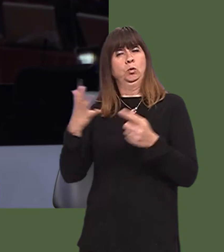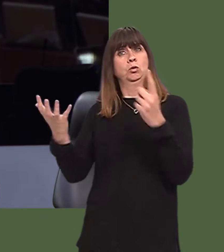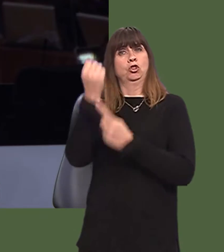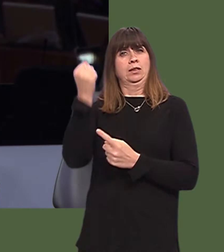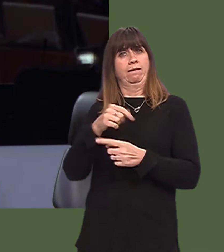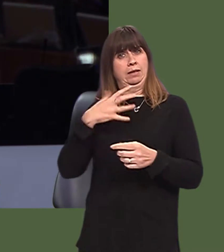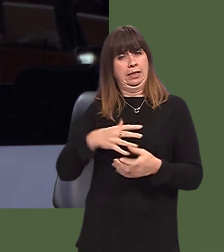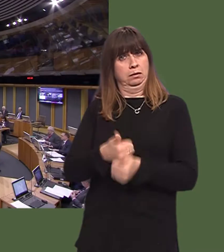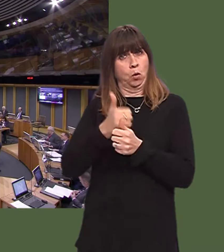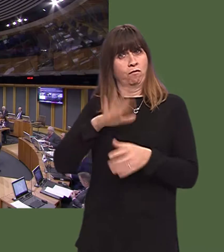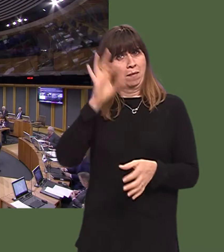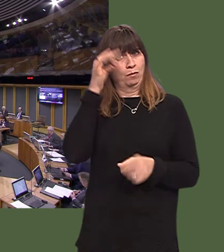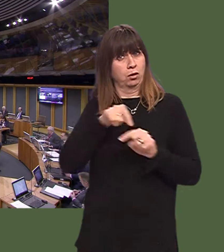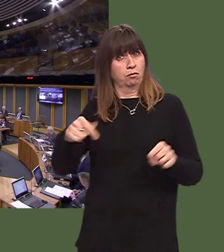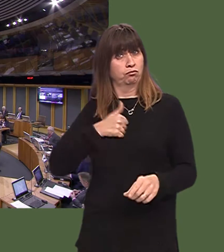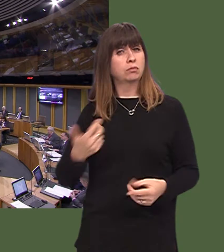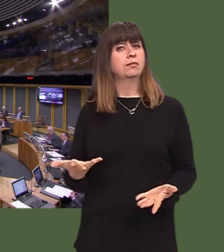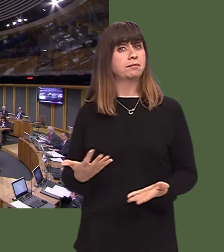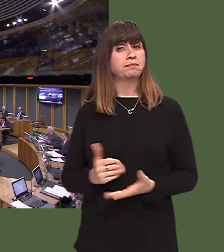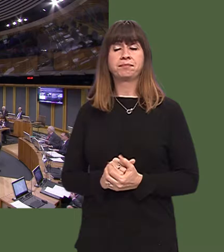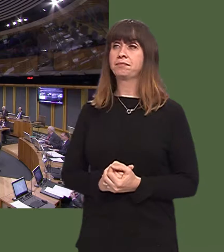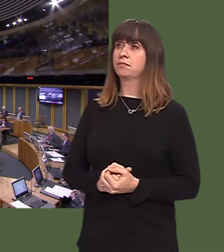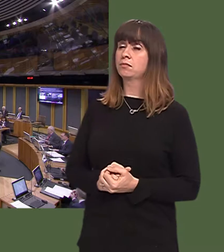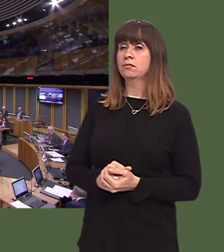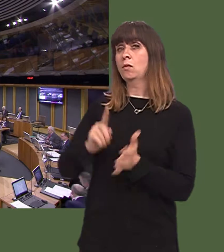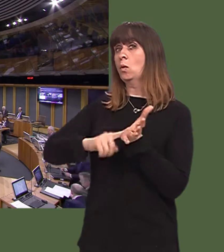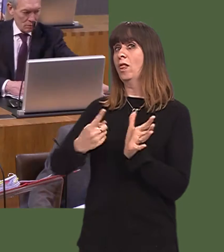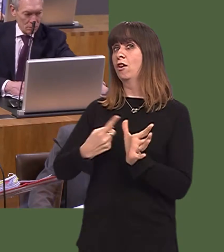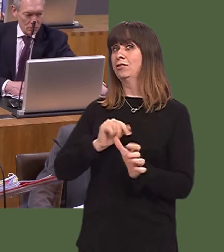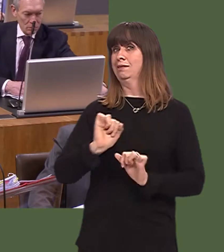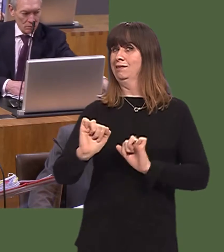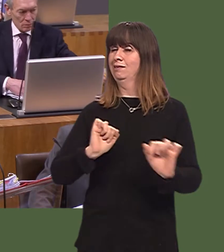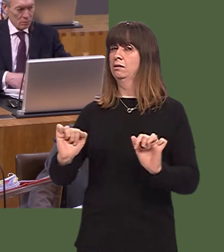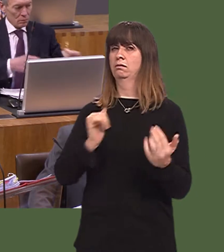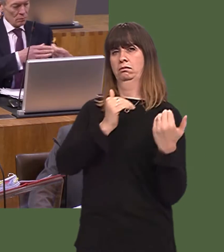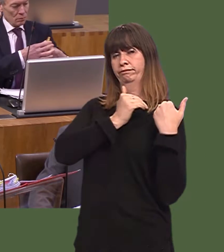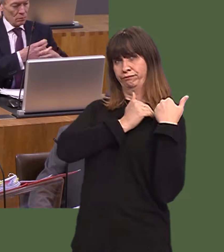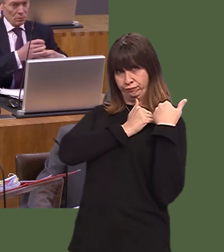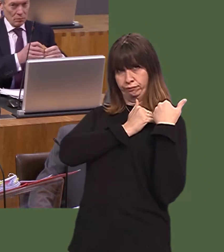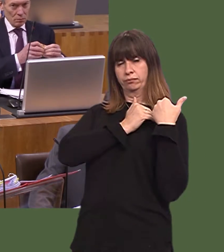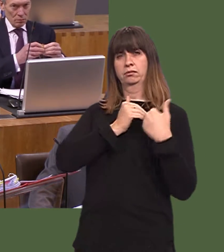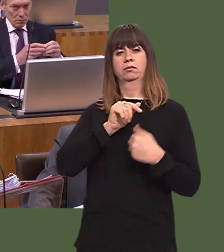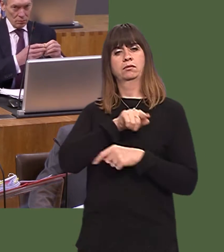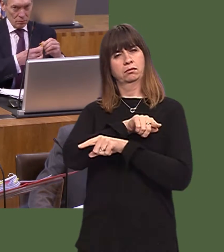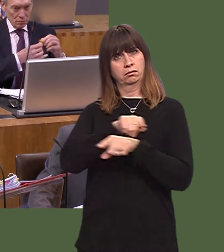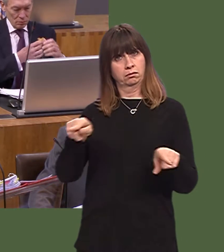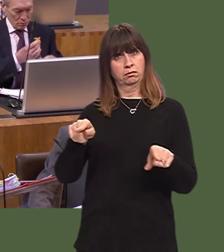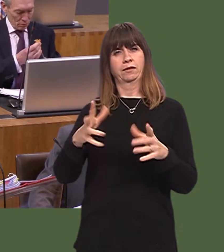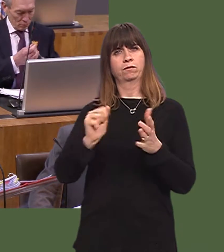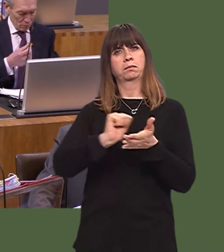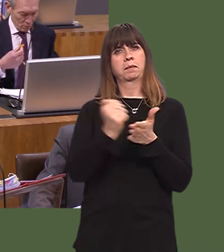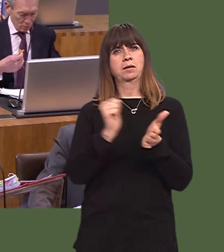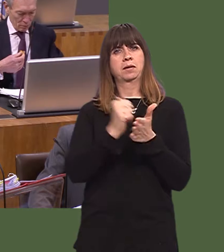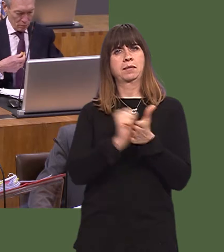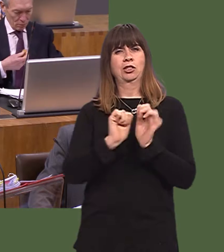Carwyn Jones: Well, local authorities, of course, are duty bound to publish their strategic